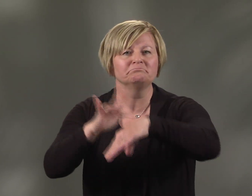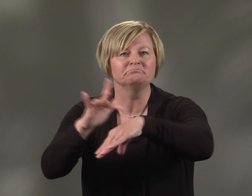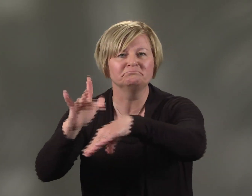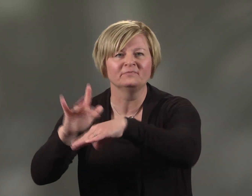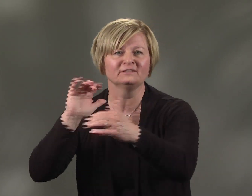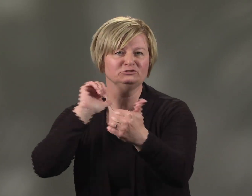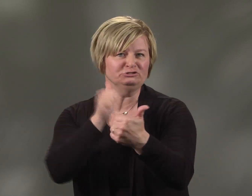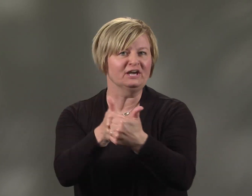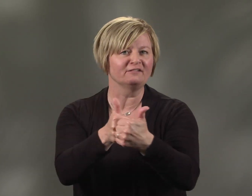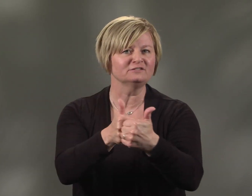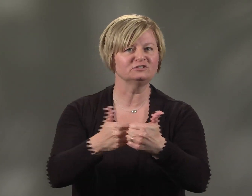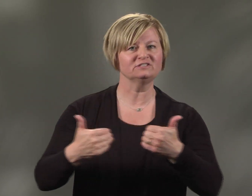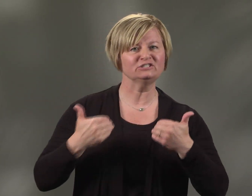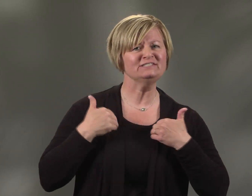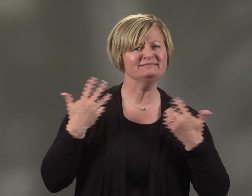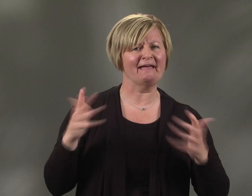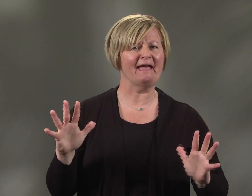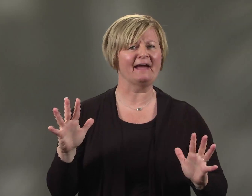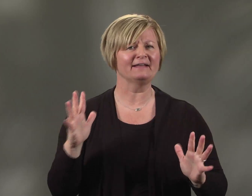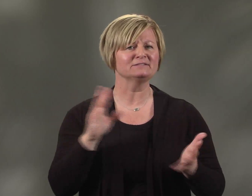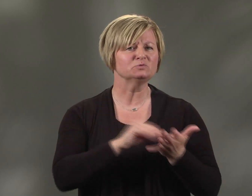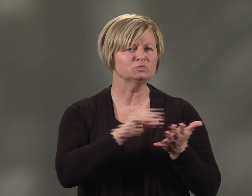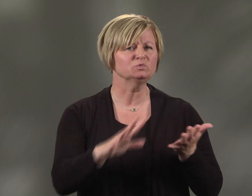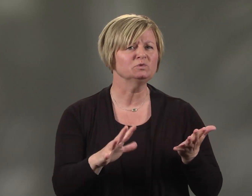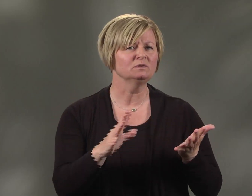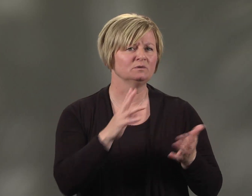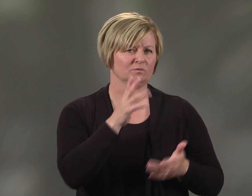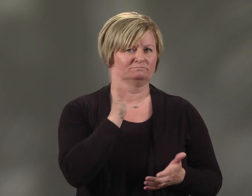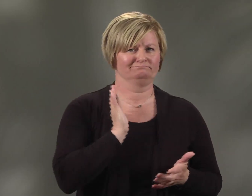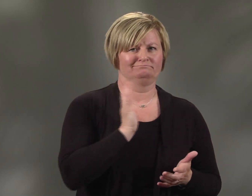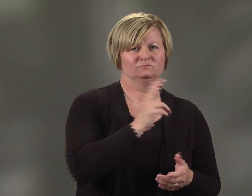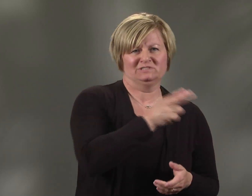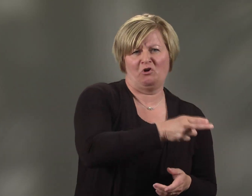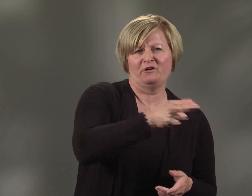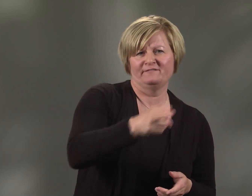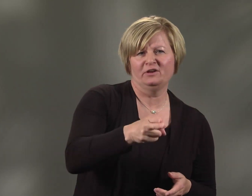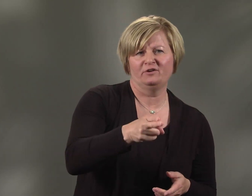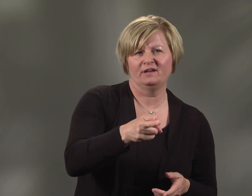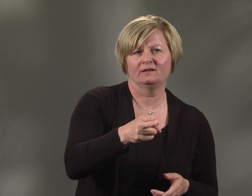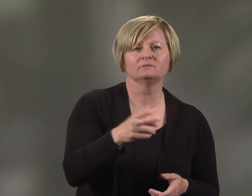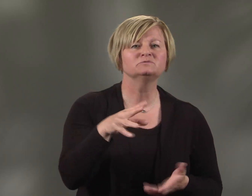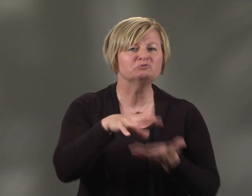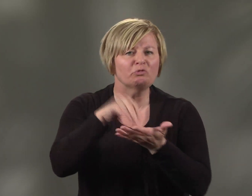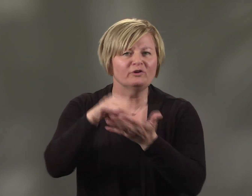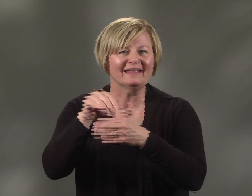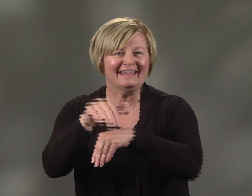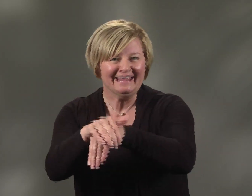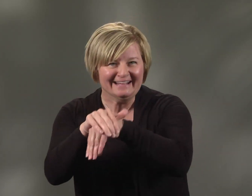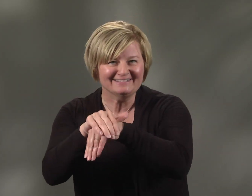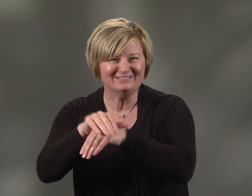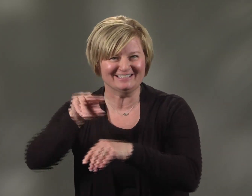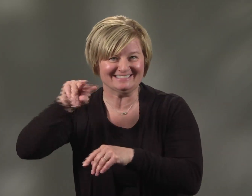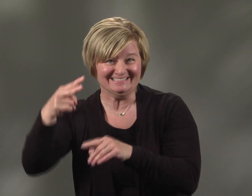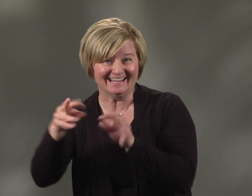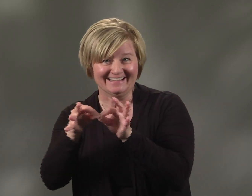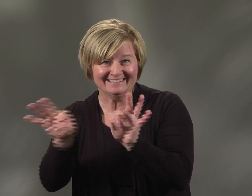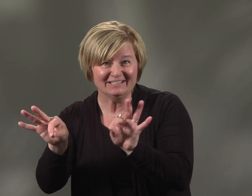highlights the challenges she has had as a student who is hard of hearing who is learning English as a second language